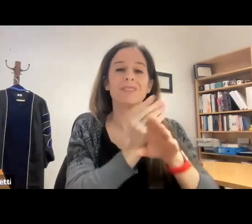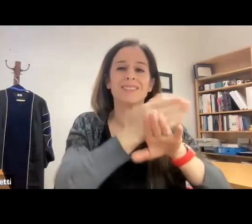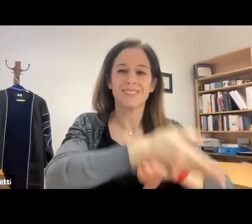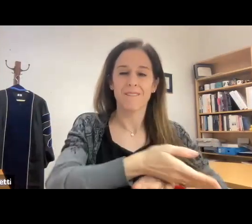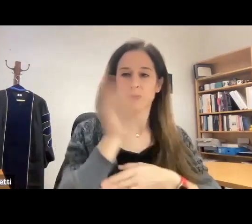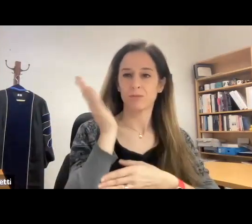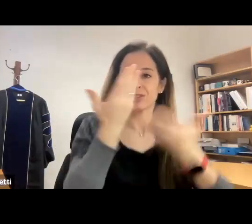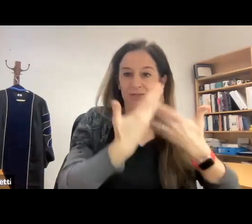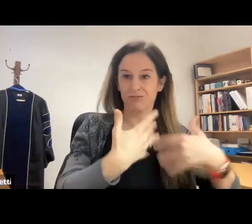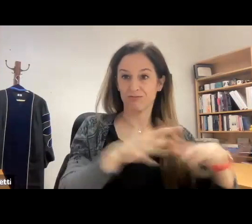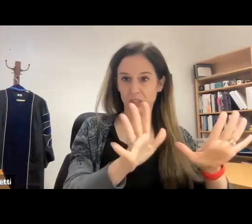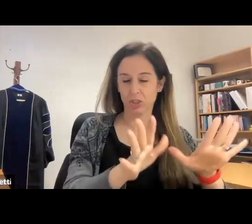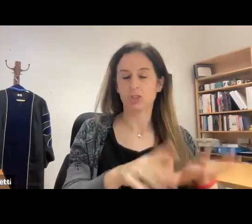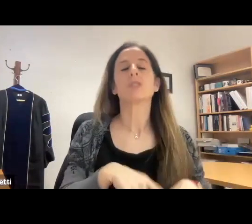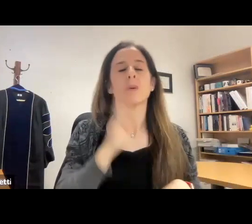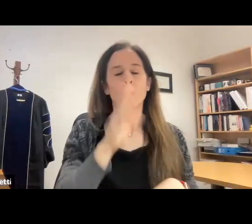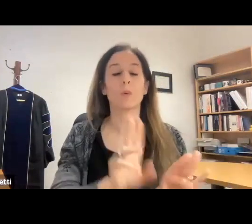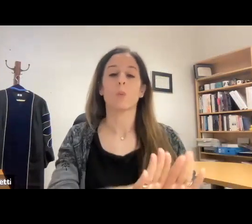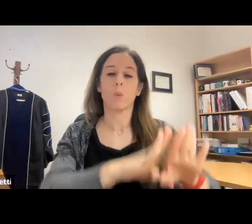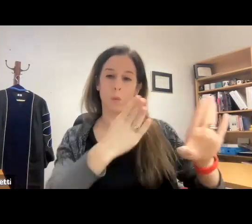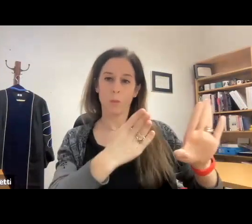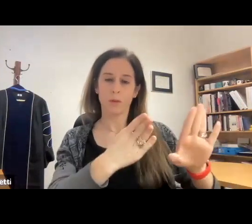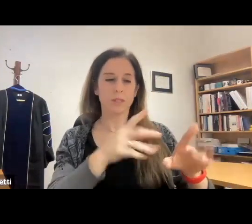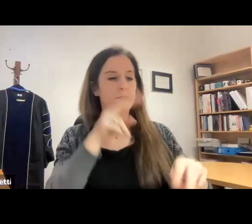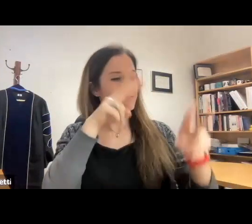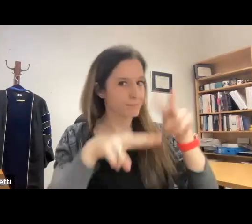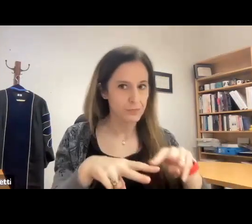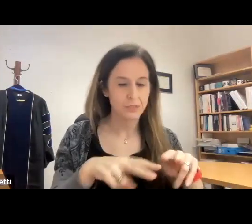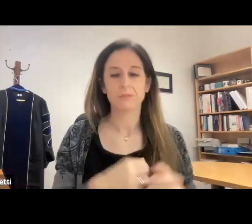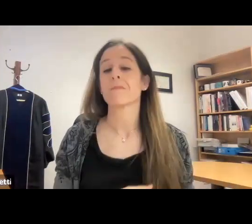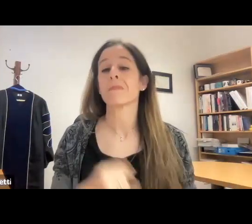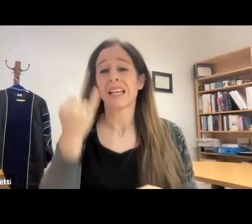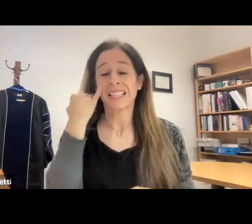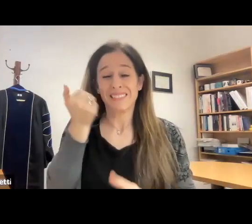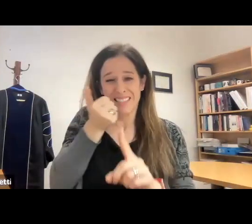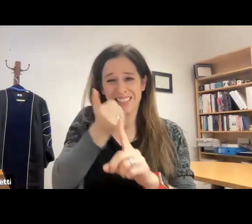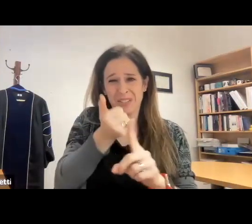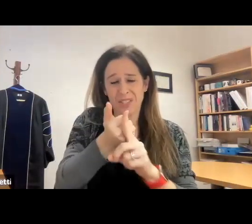&A feature on the Zoom. We will respond in a formal Q&A after the presentation is over .